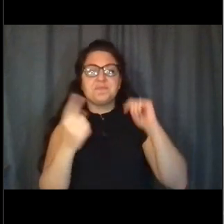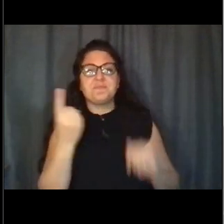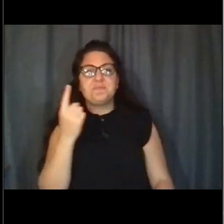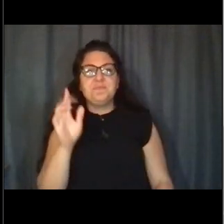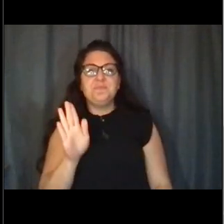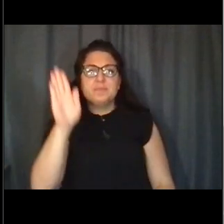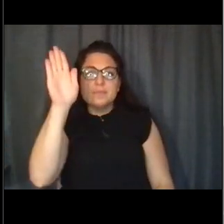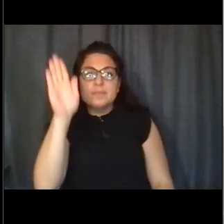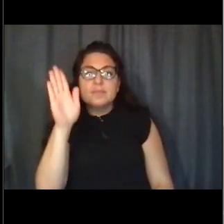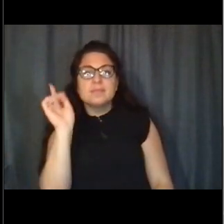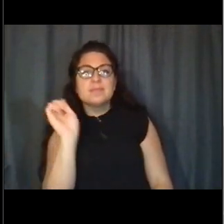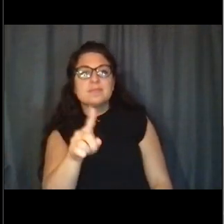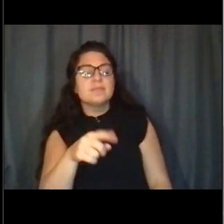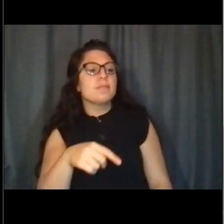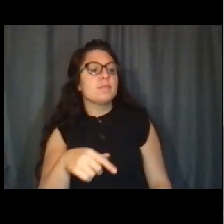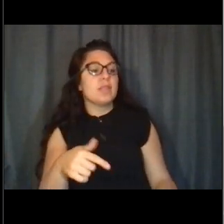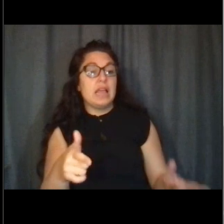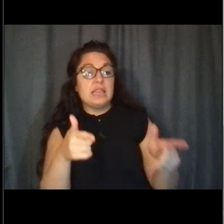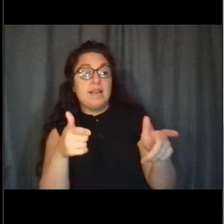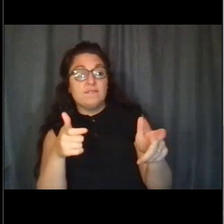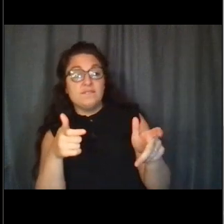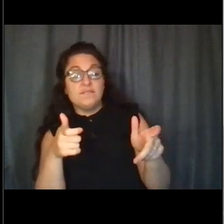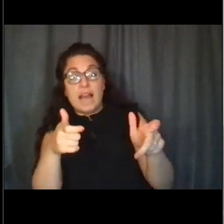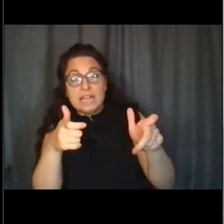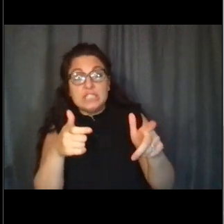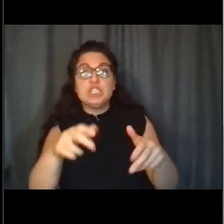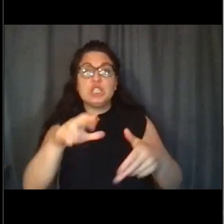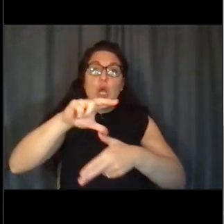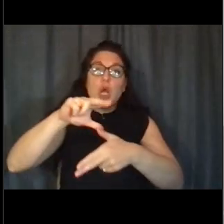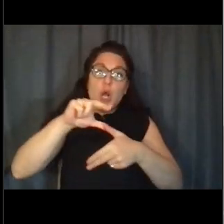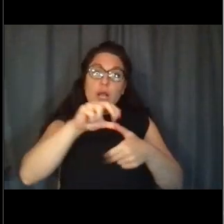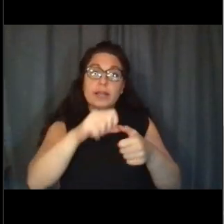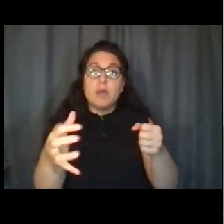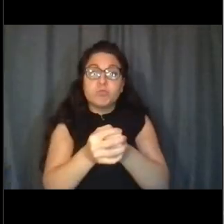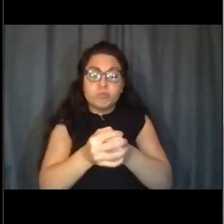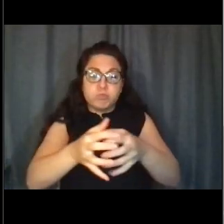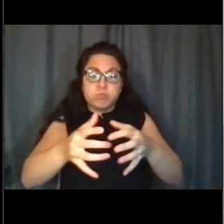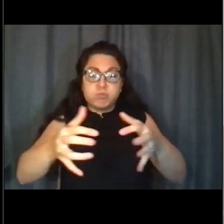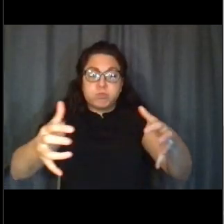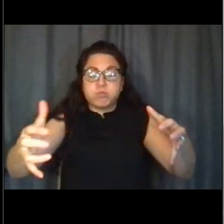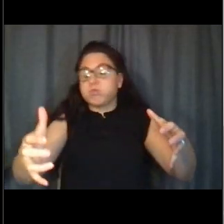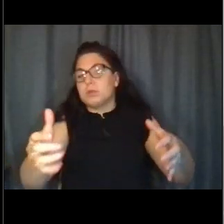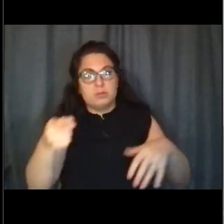What was the fastest hurricane growth that you tracked? Liam asks this.